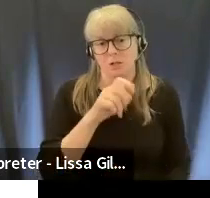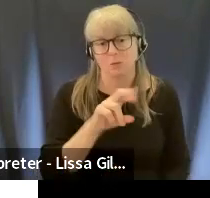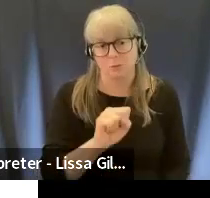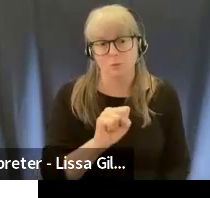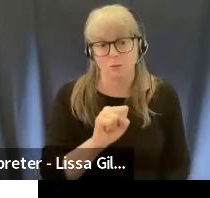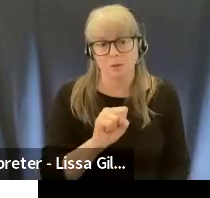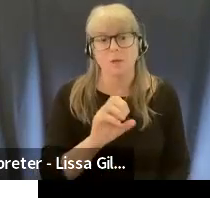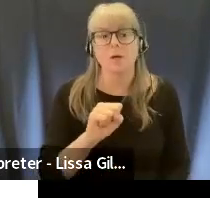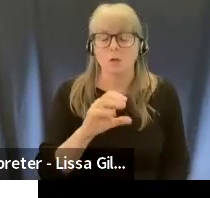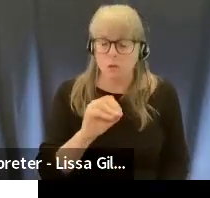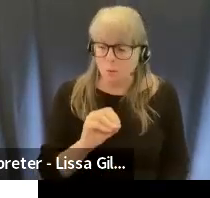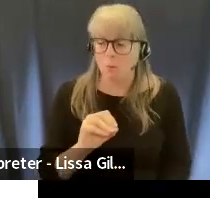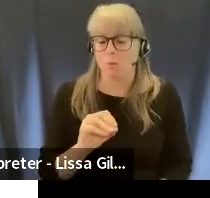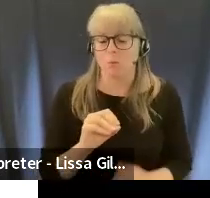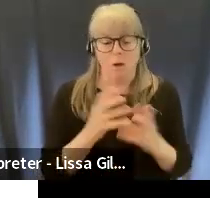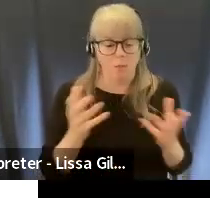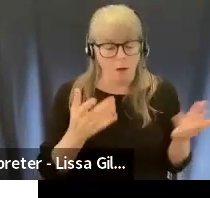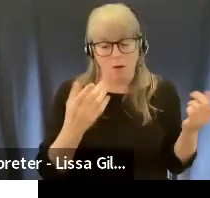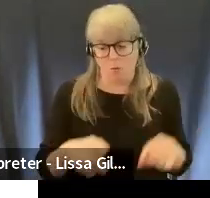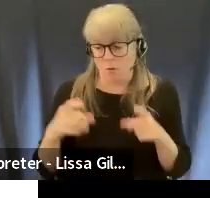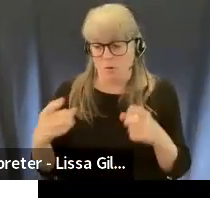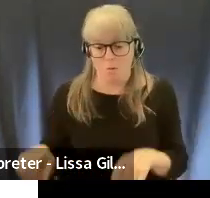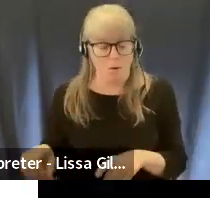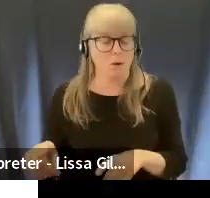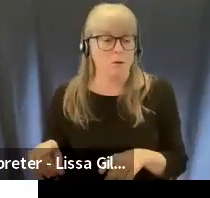But again their ideally, they're helping to run the shelters.